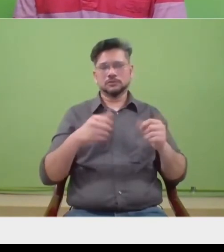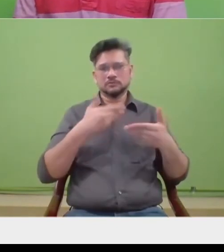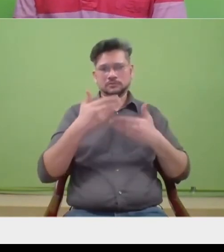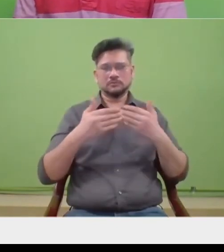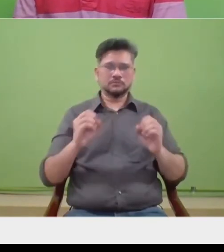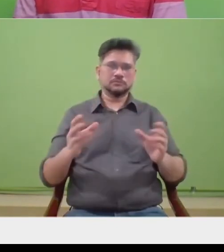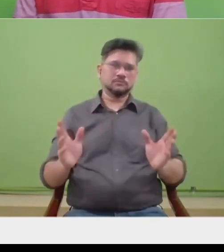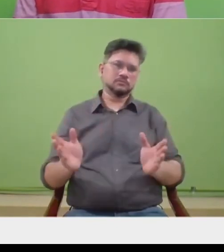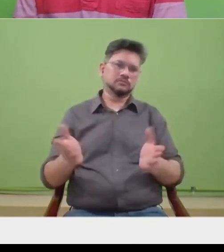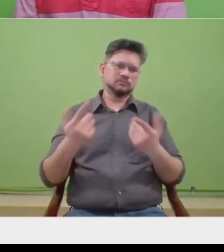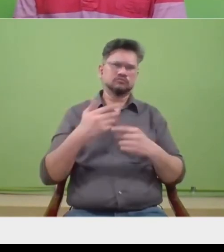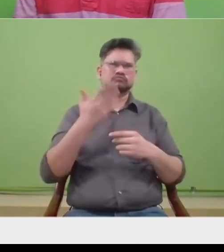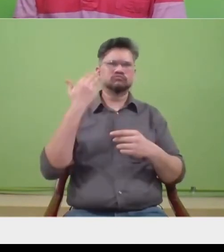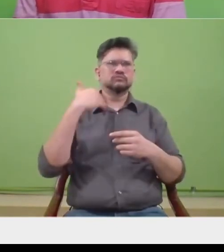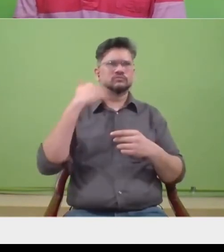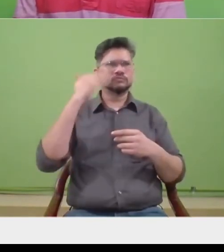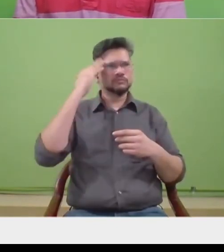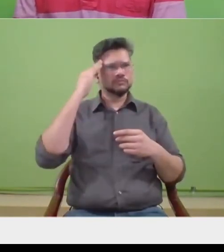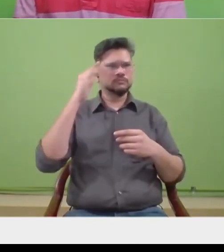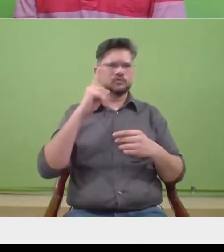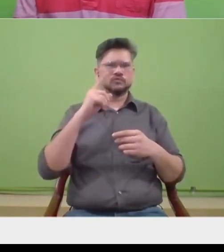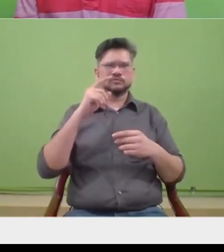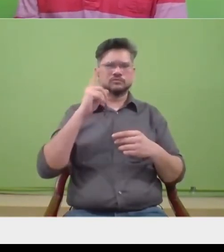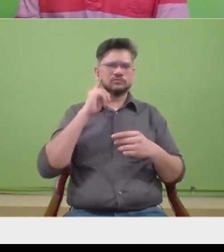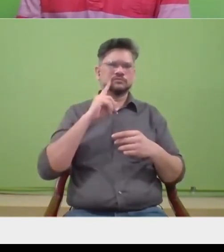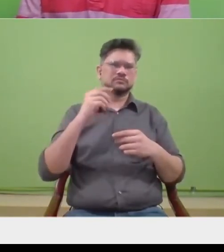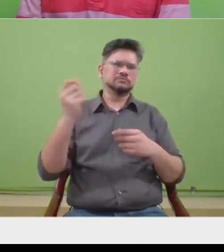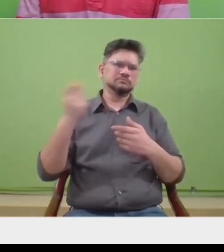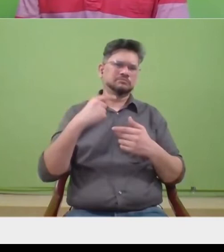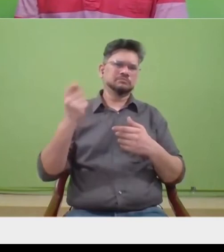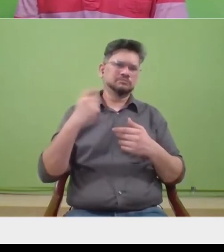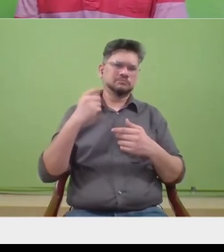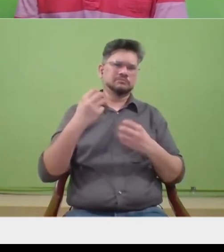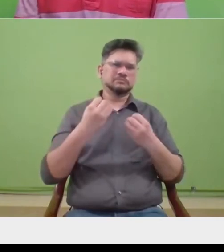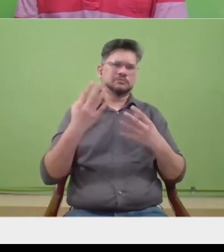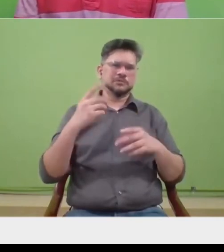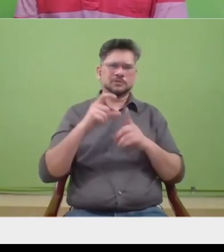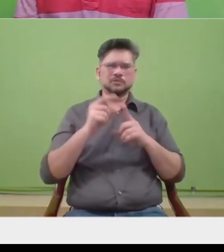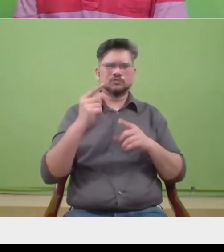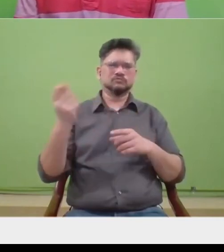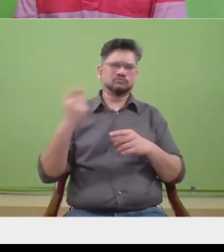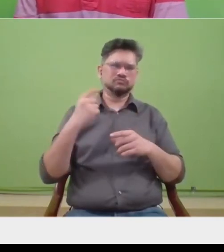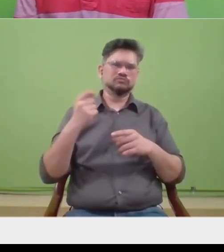student who has been writing to our department for several years wanted to do a kind of